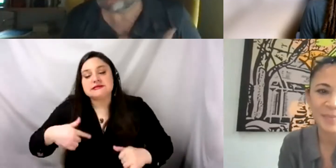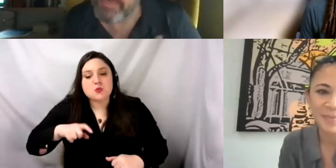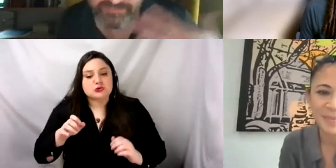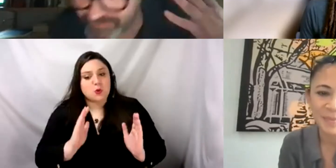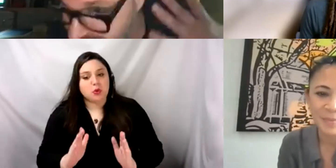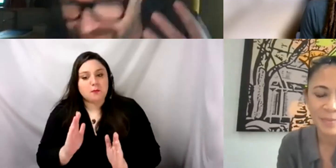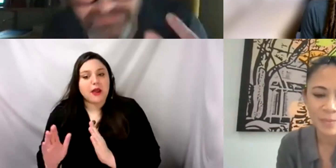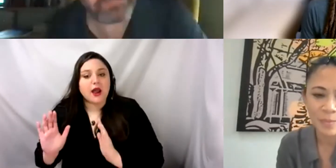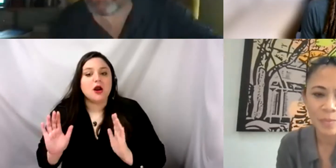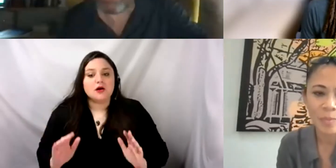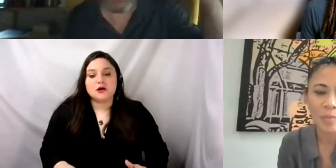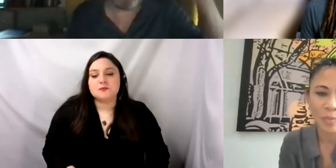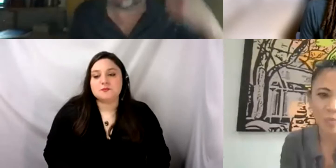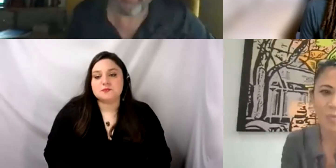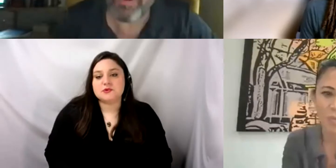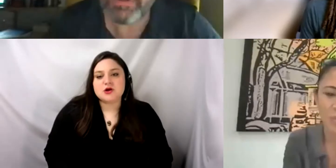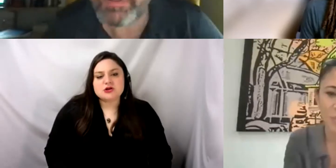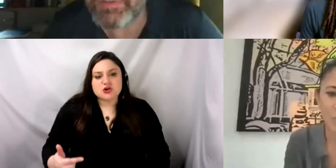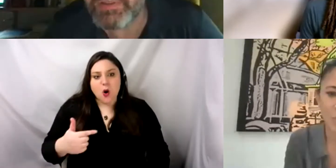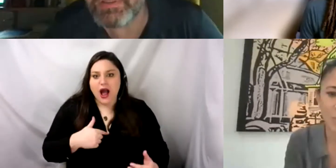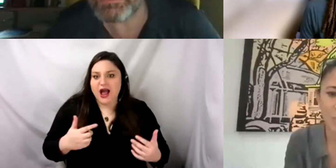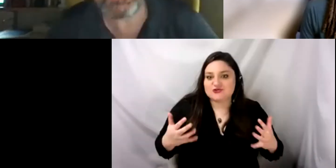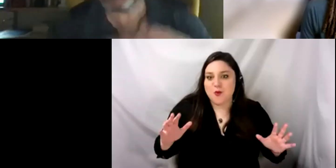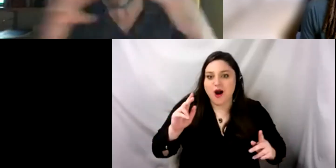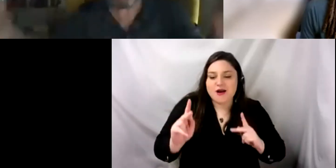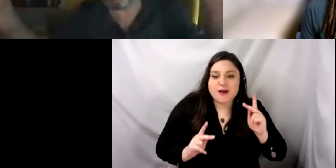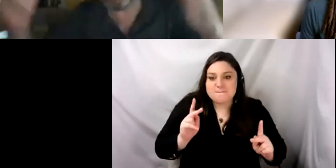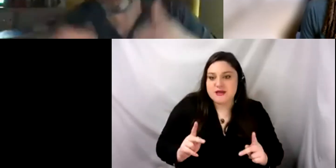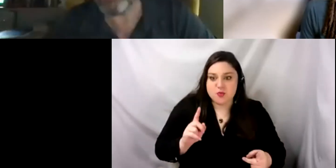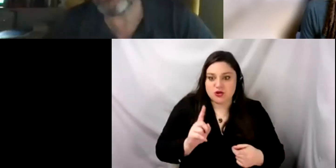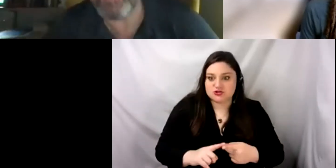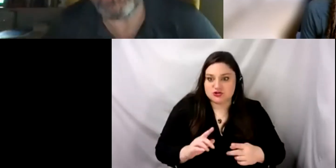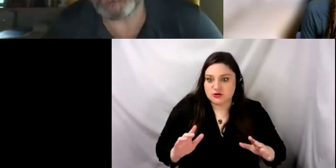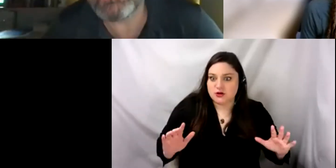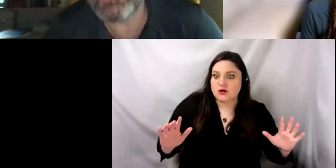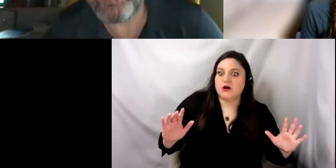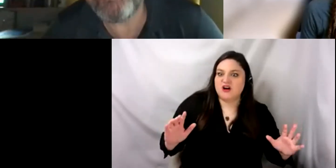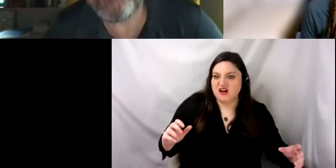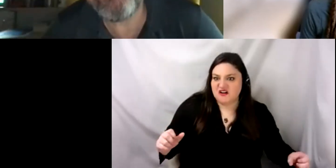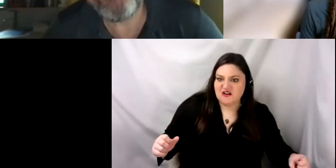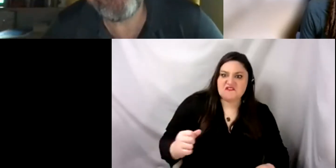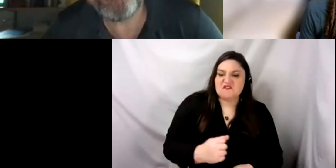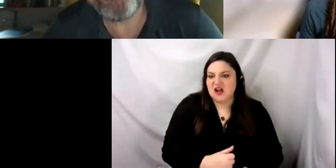their souls just because they need to fight this. >> Thank you.